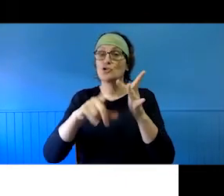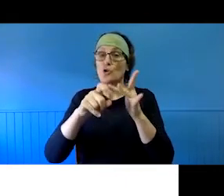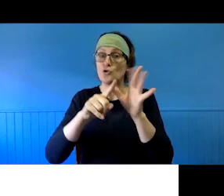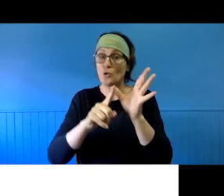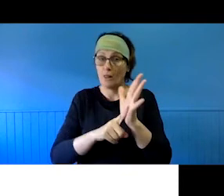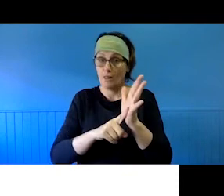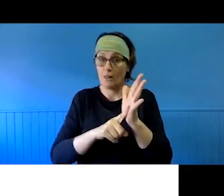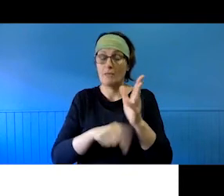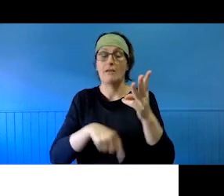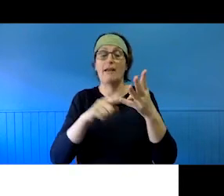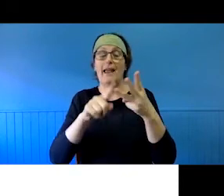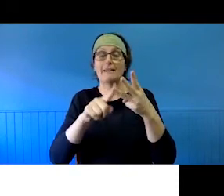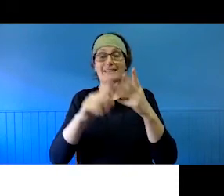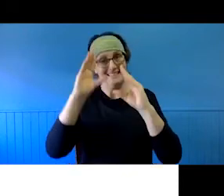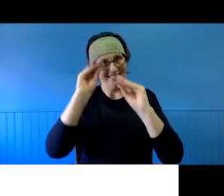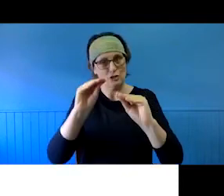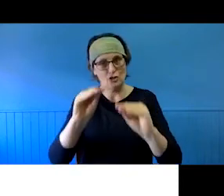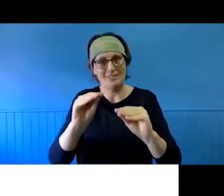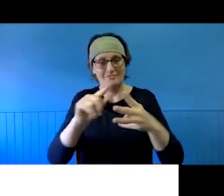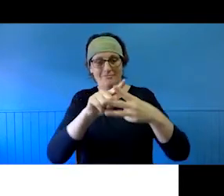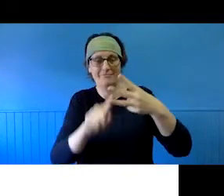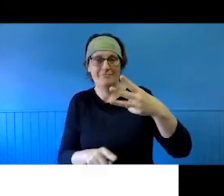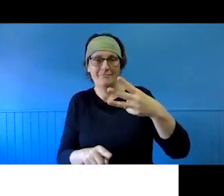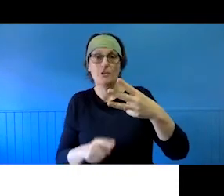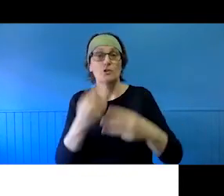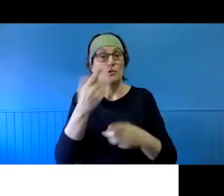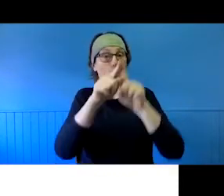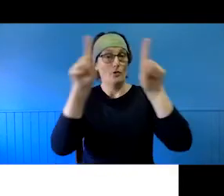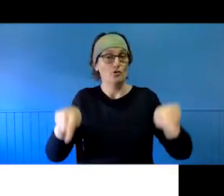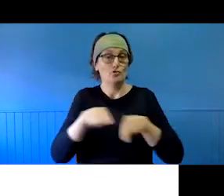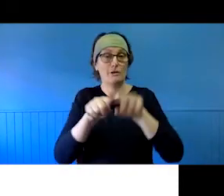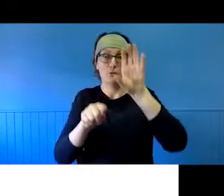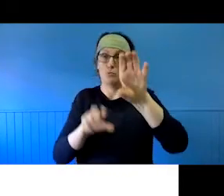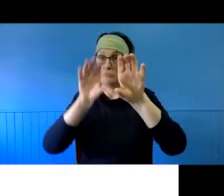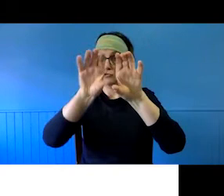As well as teaching presence. On the screen, this is resembled by three, large